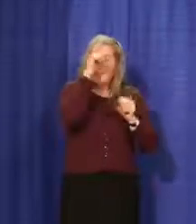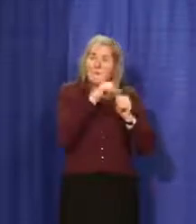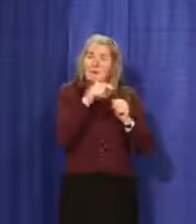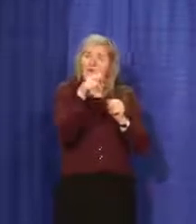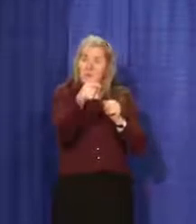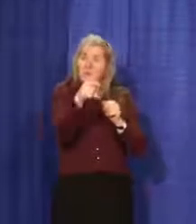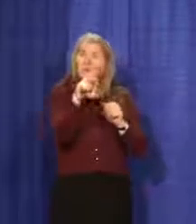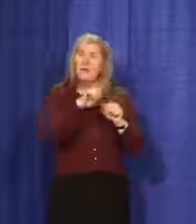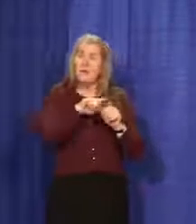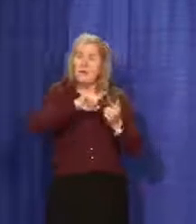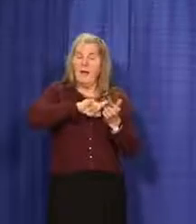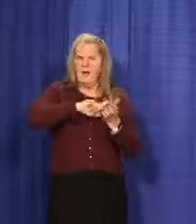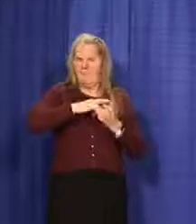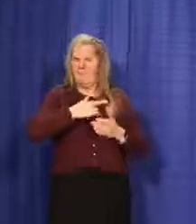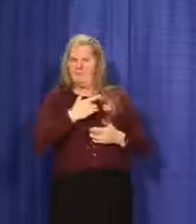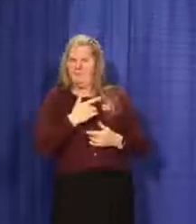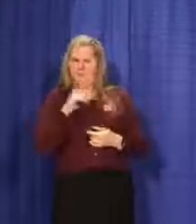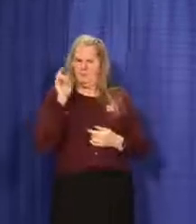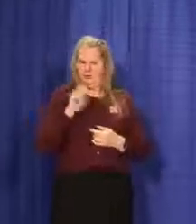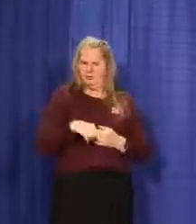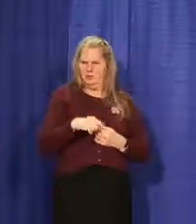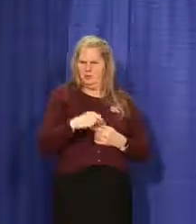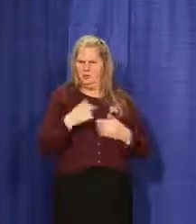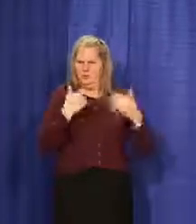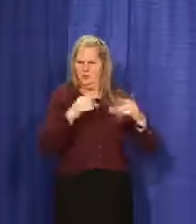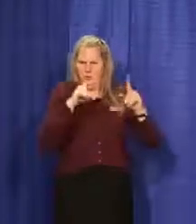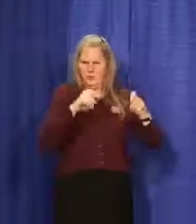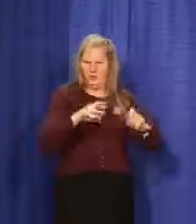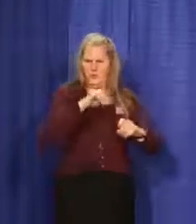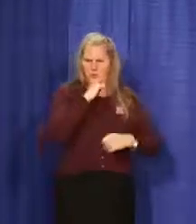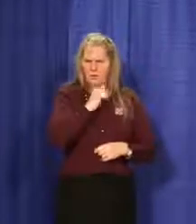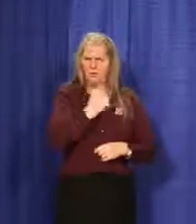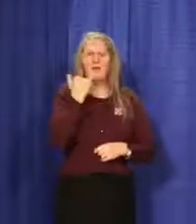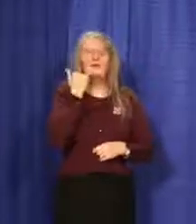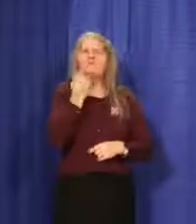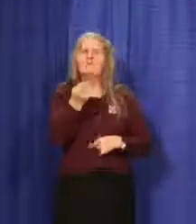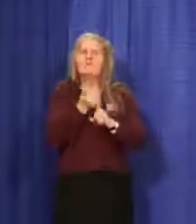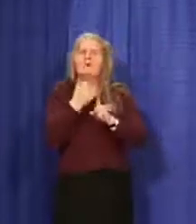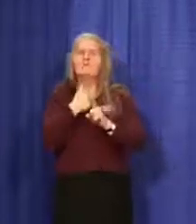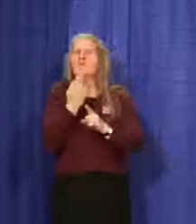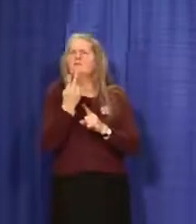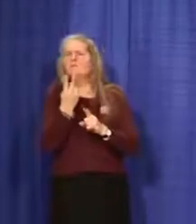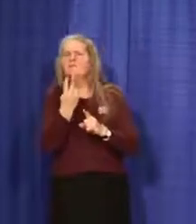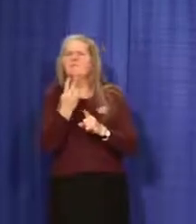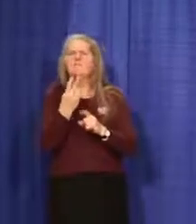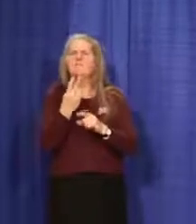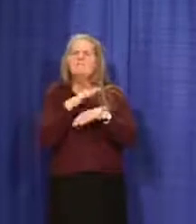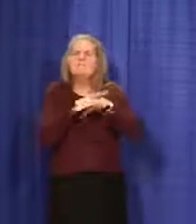you can also use the traffic lights for those situations where you just have one or two mild symptoms.